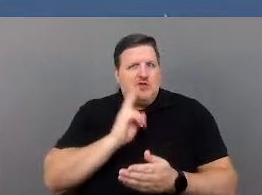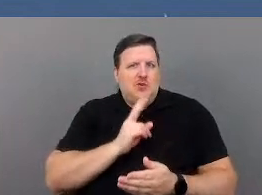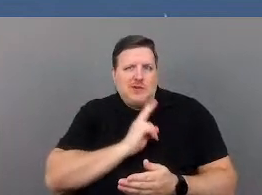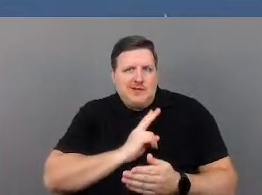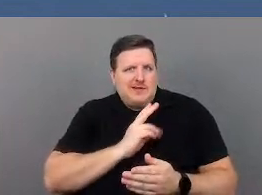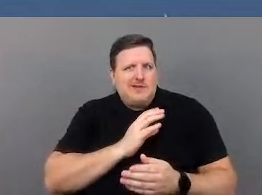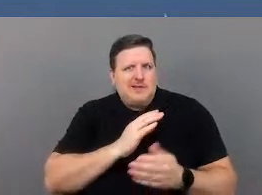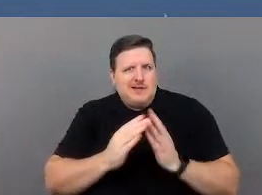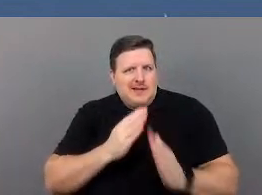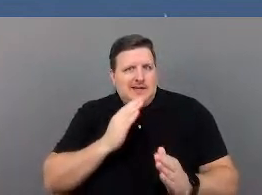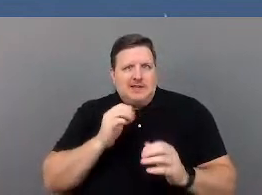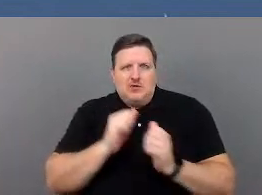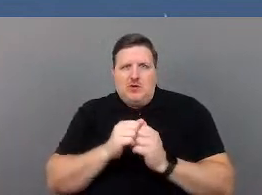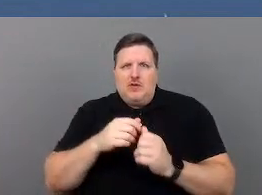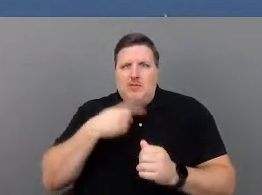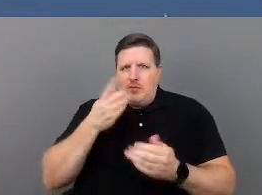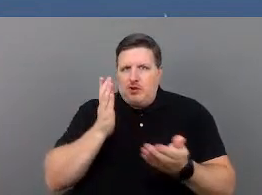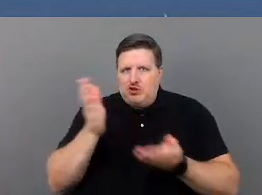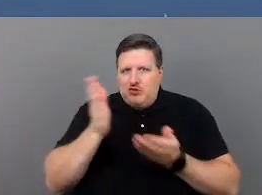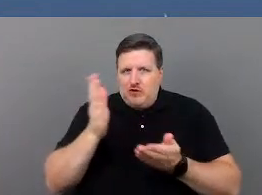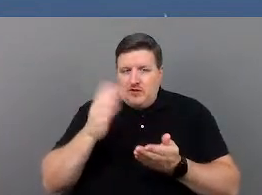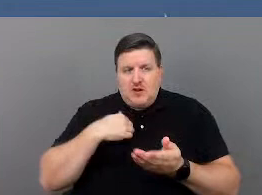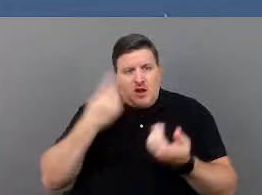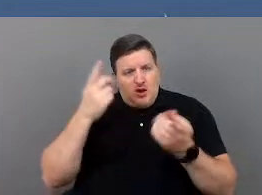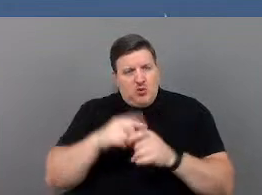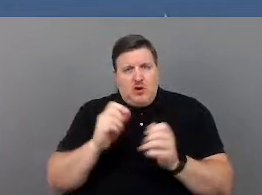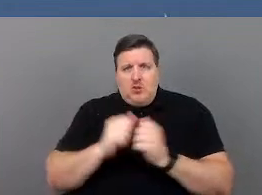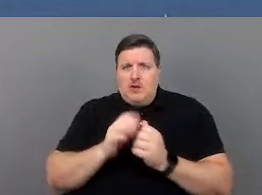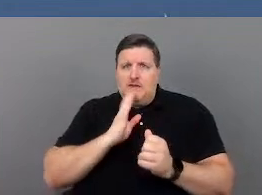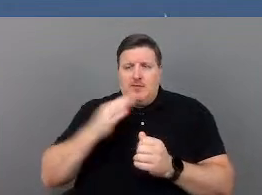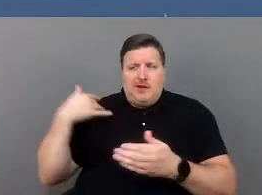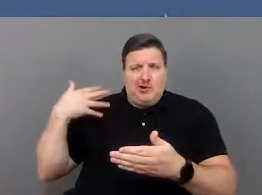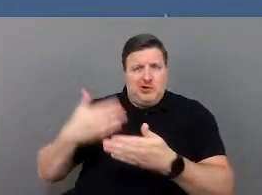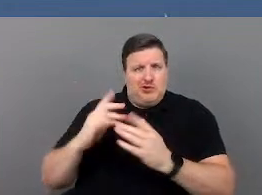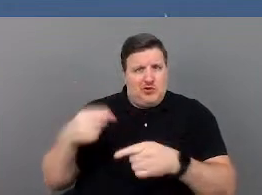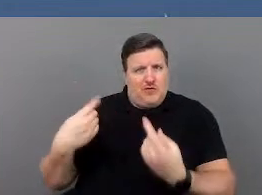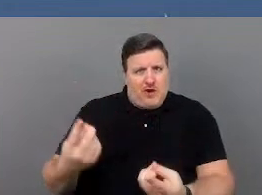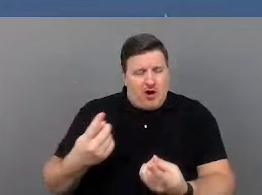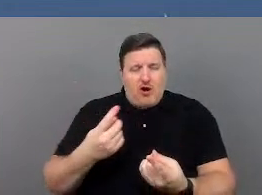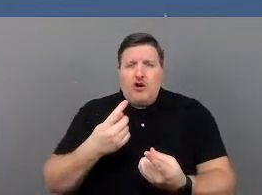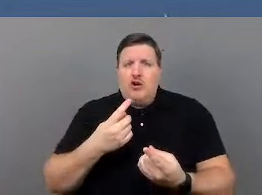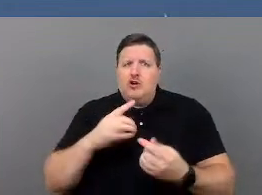AND I AGREE WITH THE SPEAKERS SO FAR, CHALLENGING THE EXORBITANT BE BUDGET FOR THE POLICE AS OPPOSED TO OTHER IMPORTANT SERVICES.